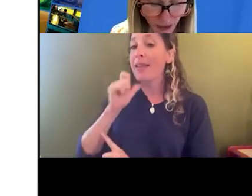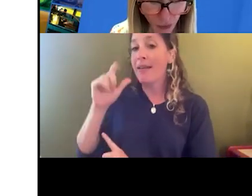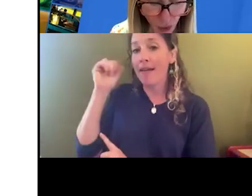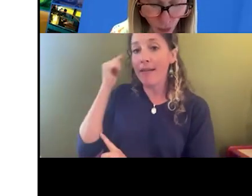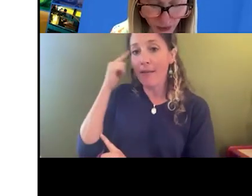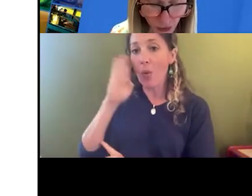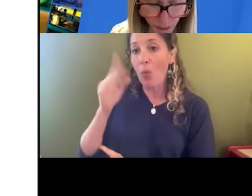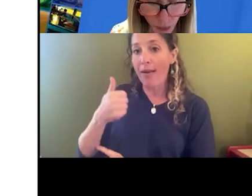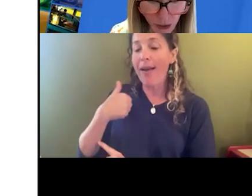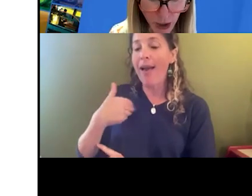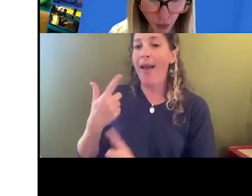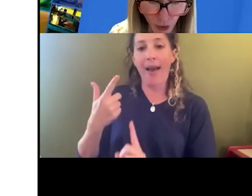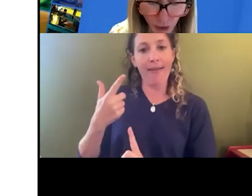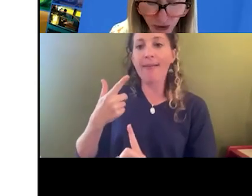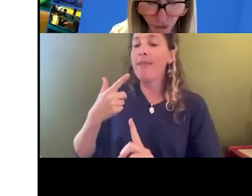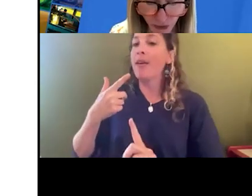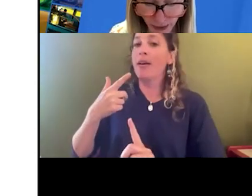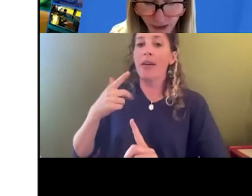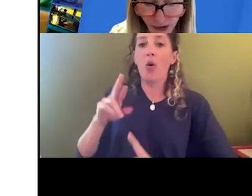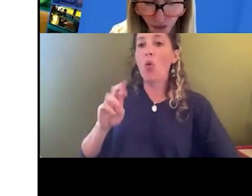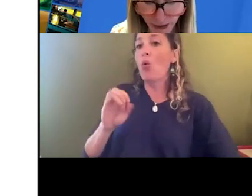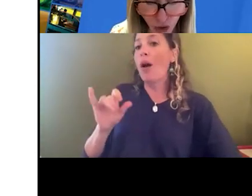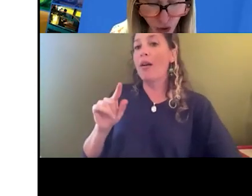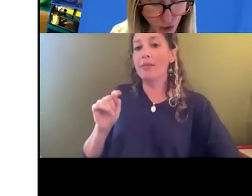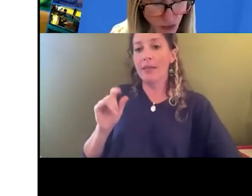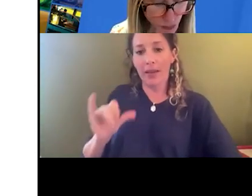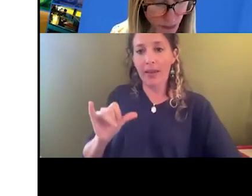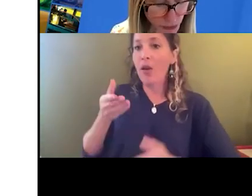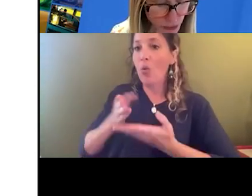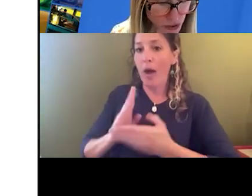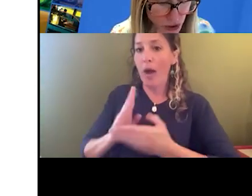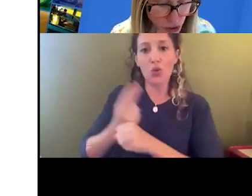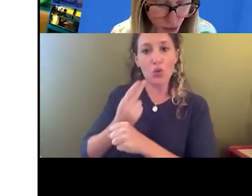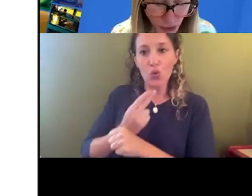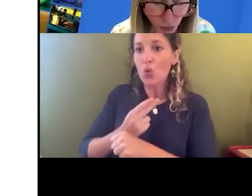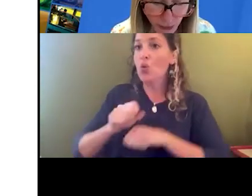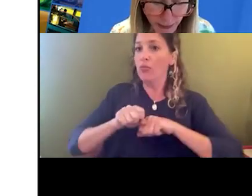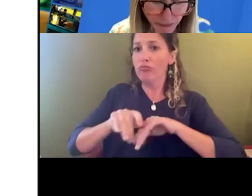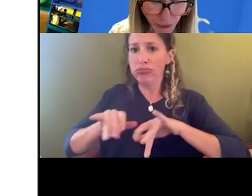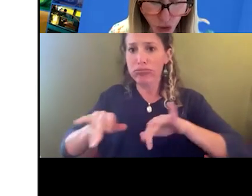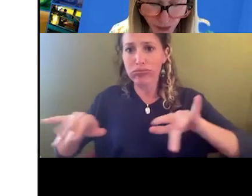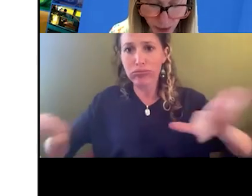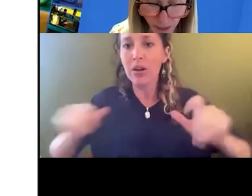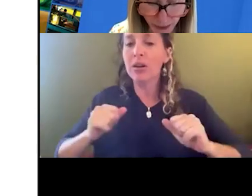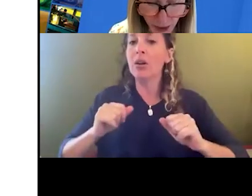irrevocable royalty-free license right to use, reproduce, distribute, to the public,